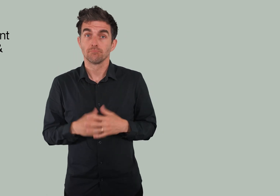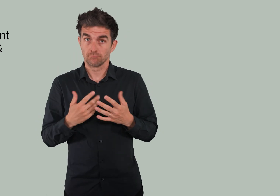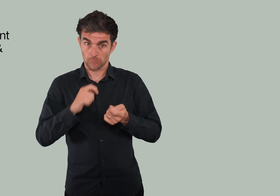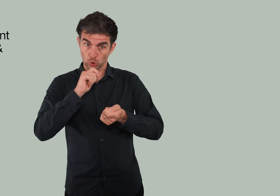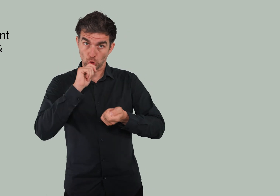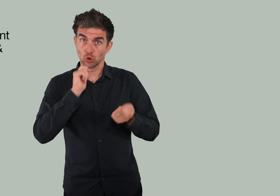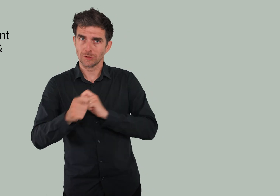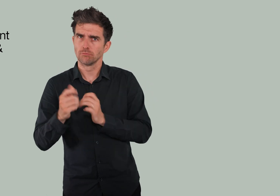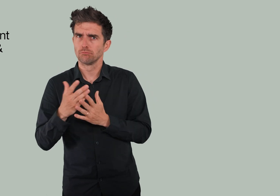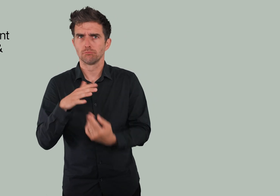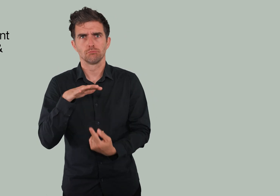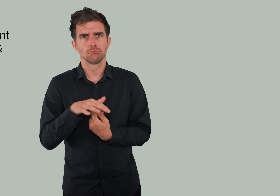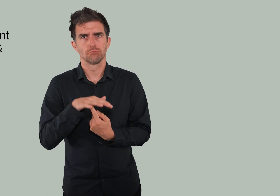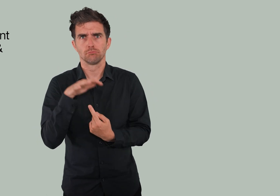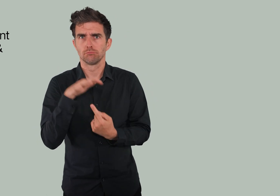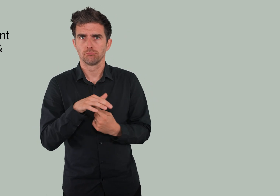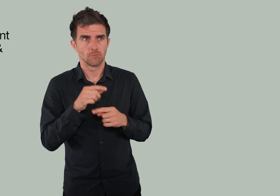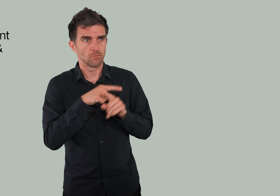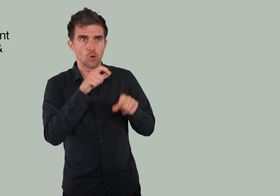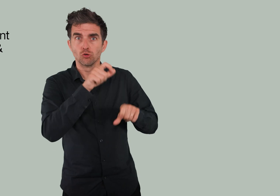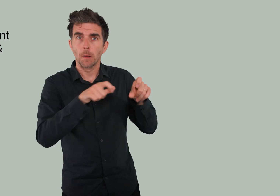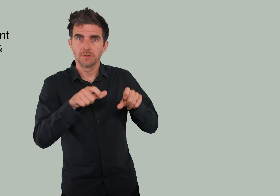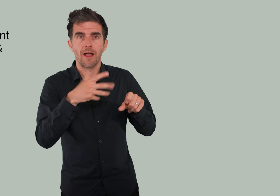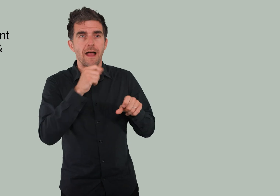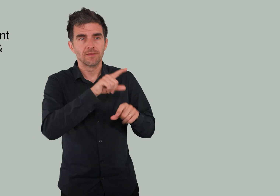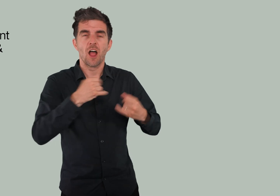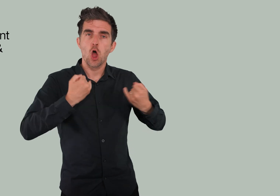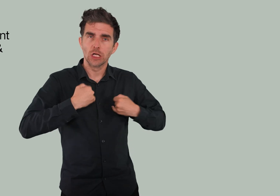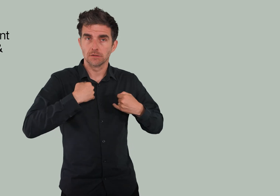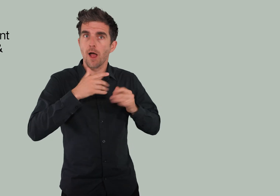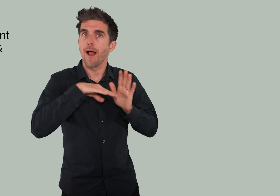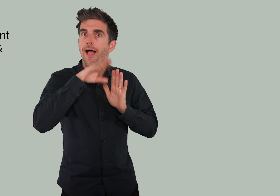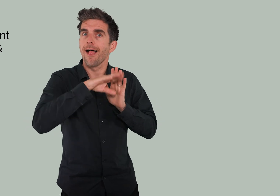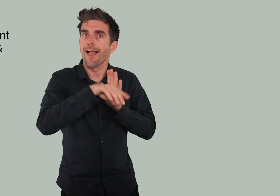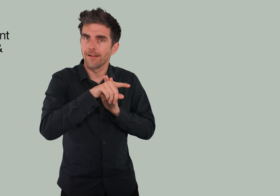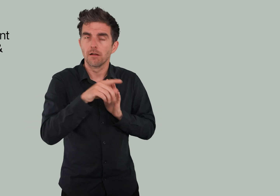These changes are especially important for customers with fluctuating conditions,